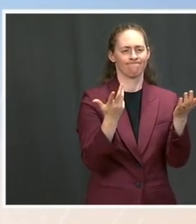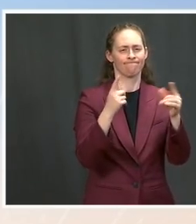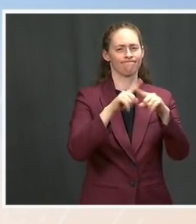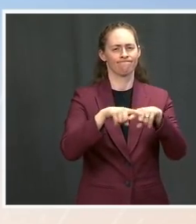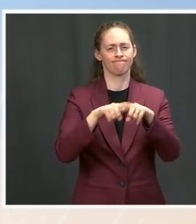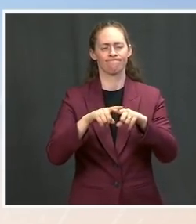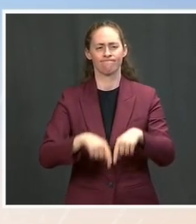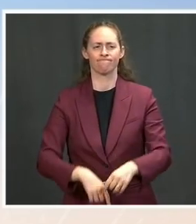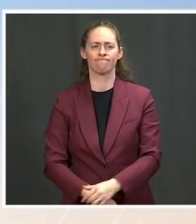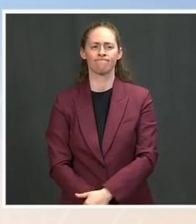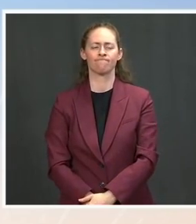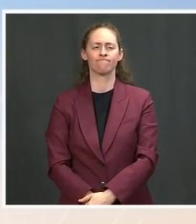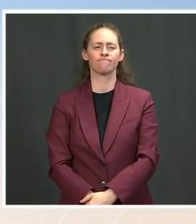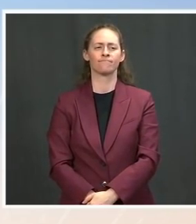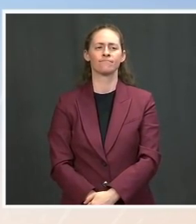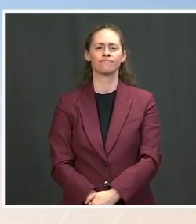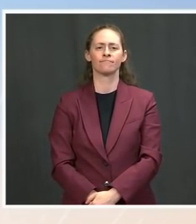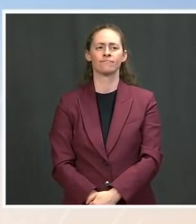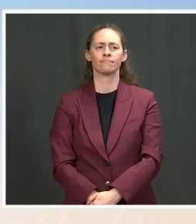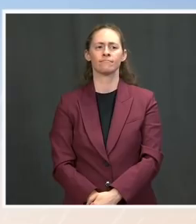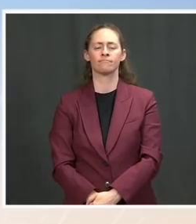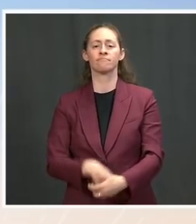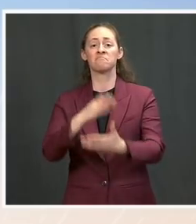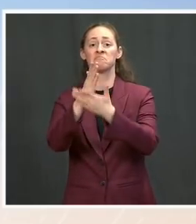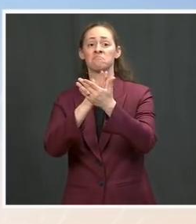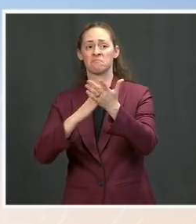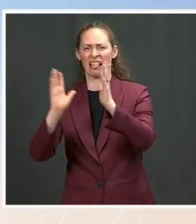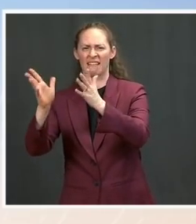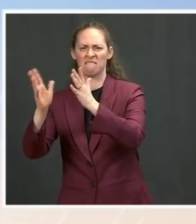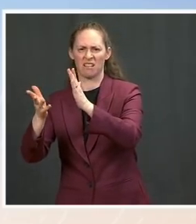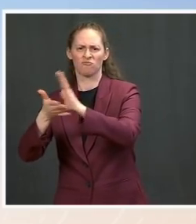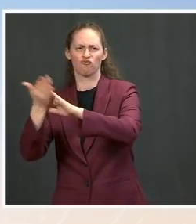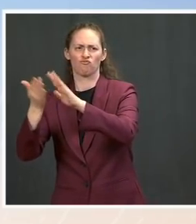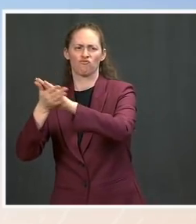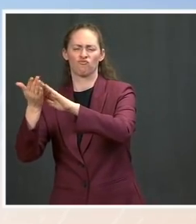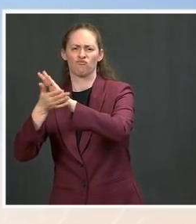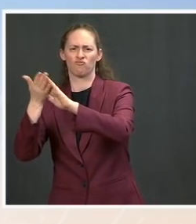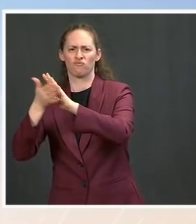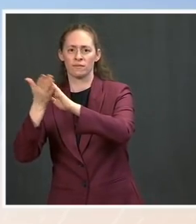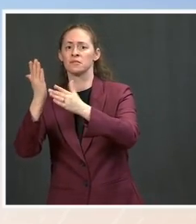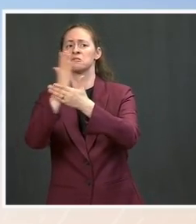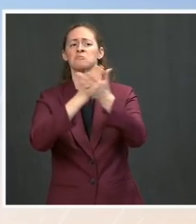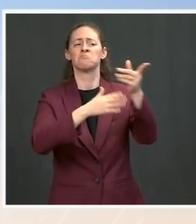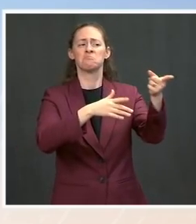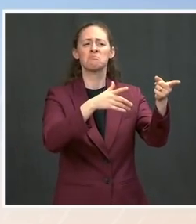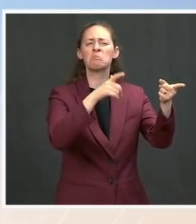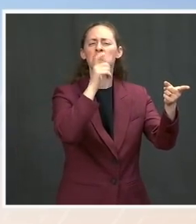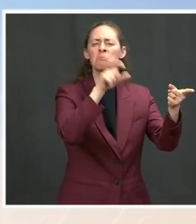And we evaluate, working in coordination with, of course, governors, local health and medical experts on what's working.